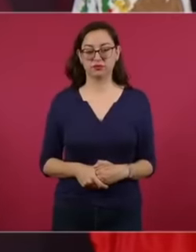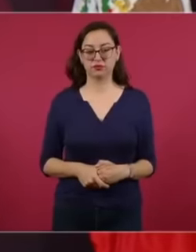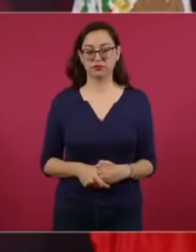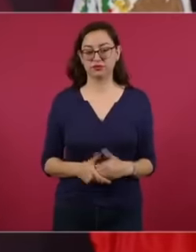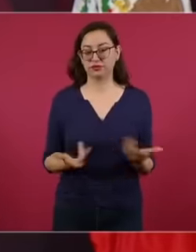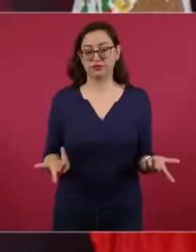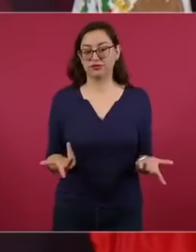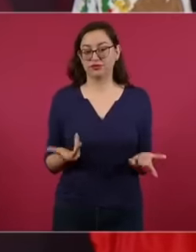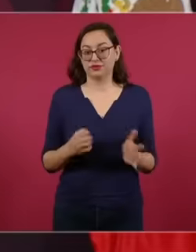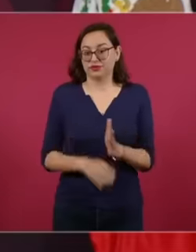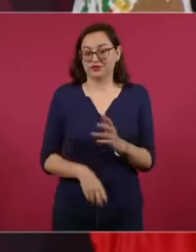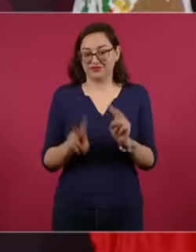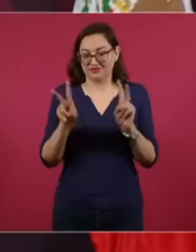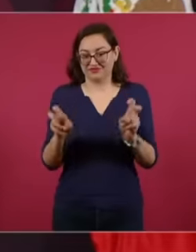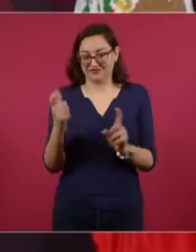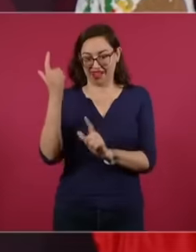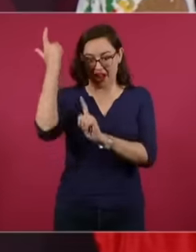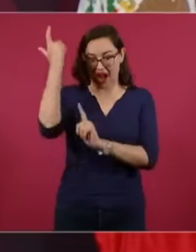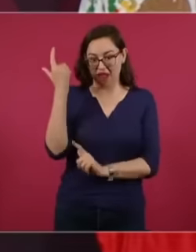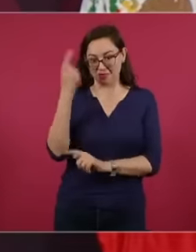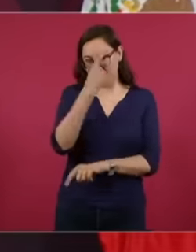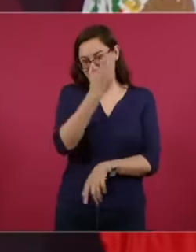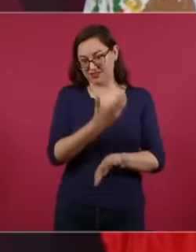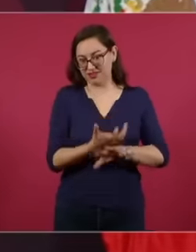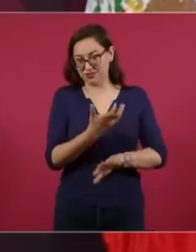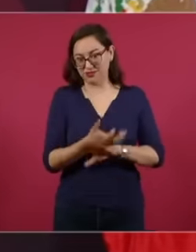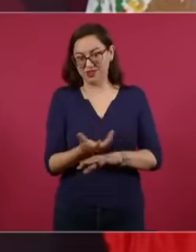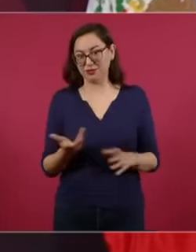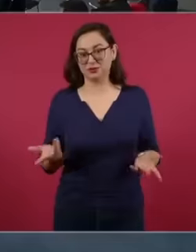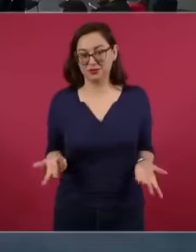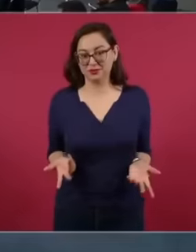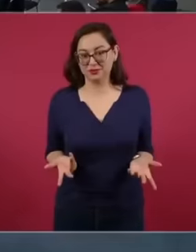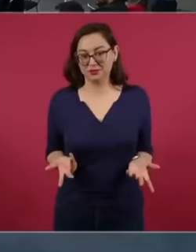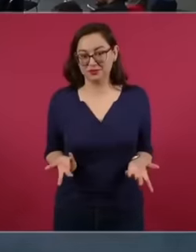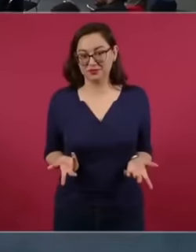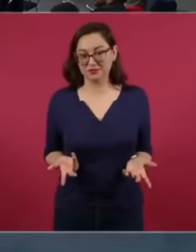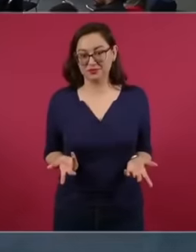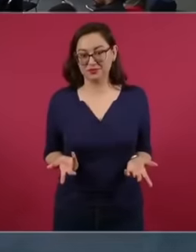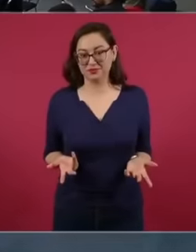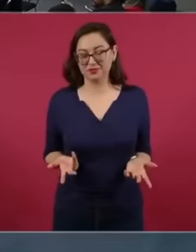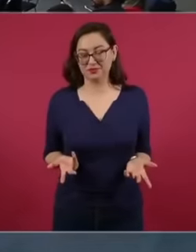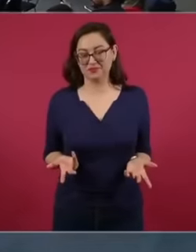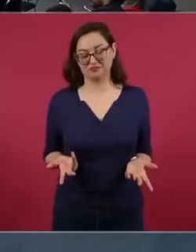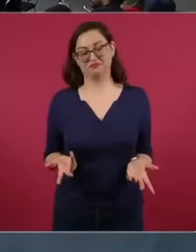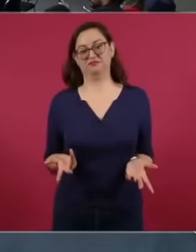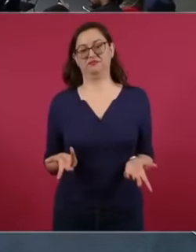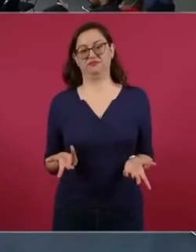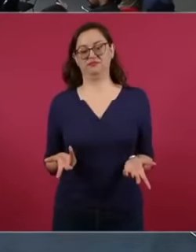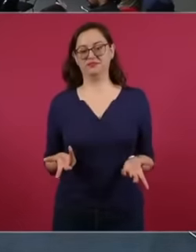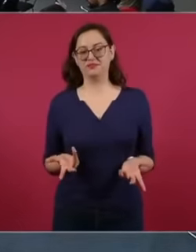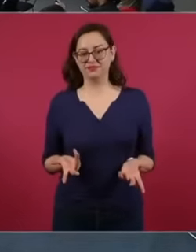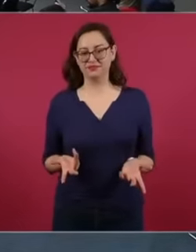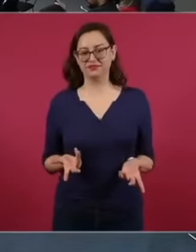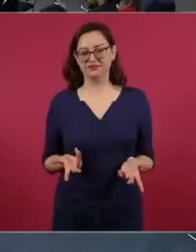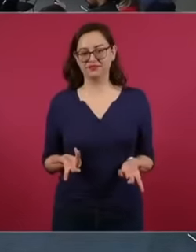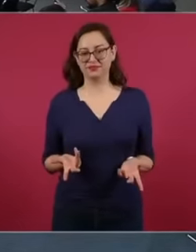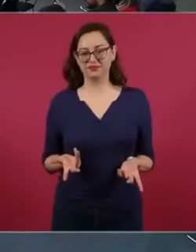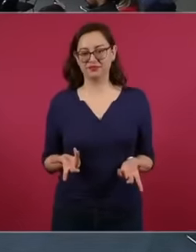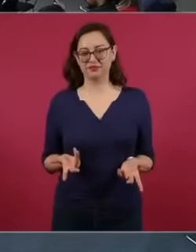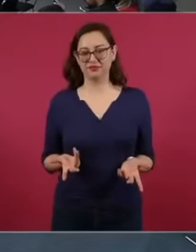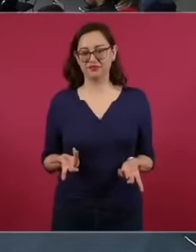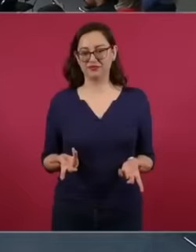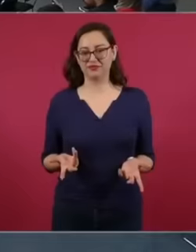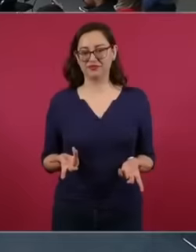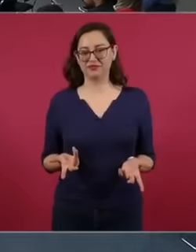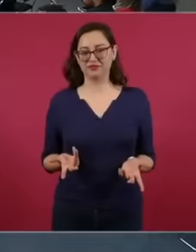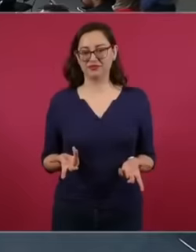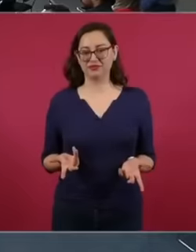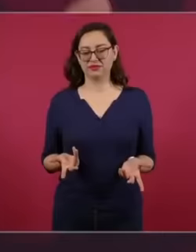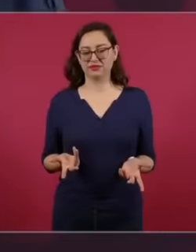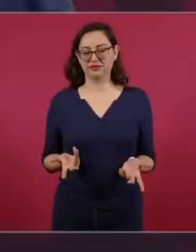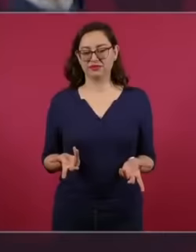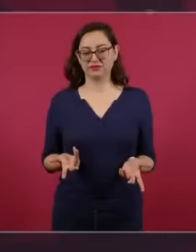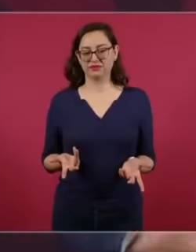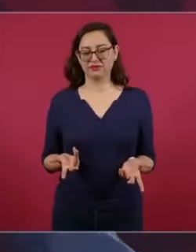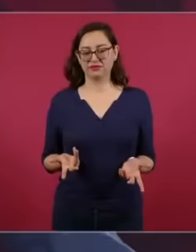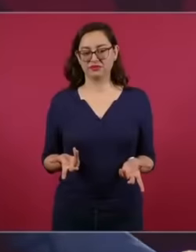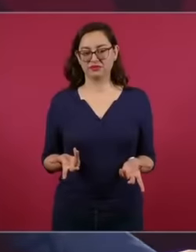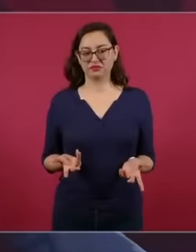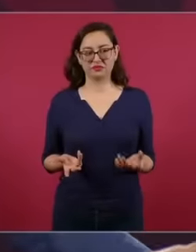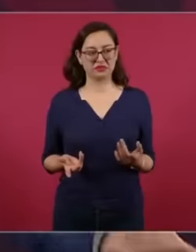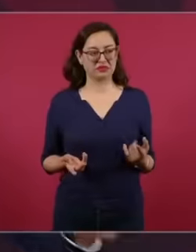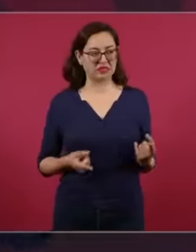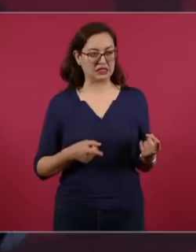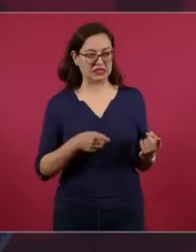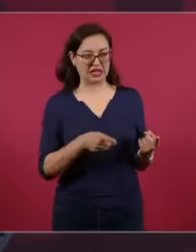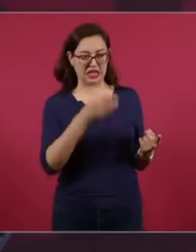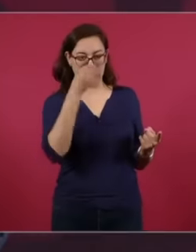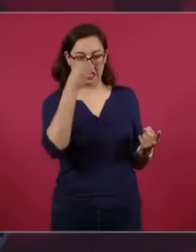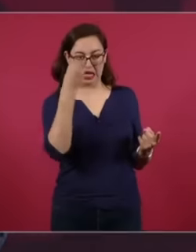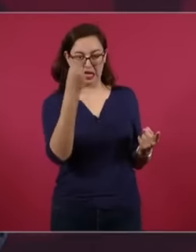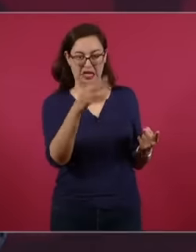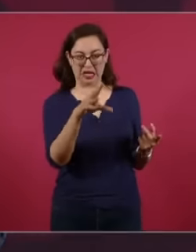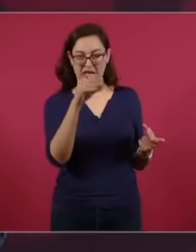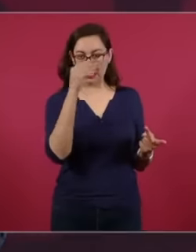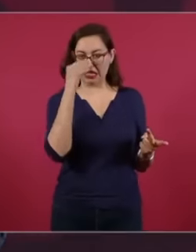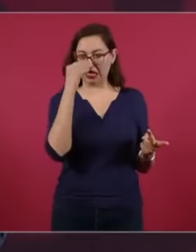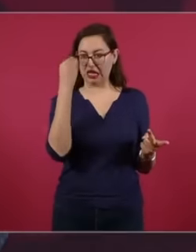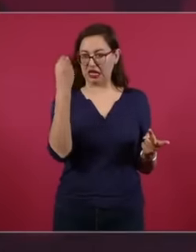weapons and why not this instead of blaming the